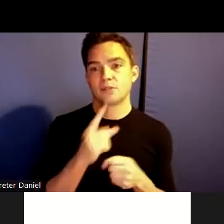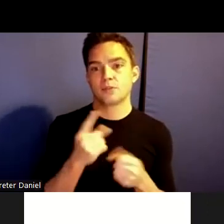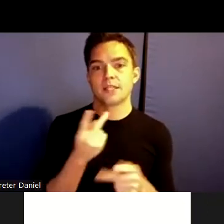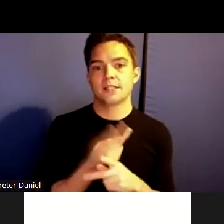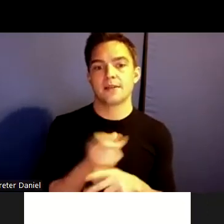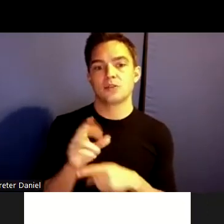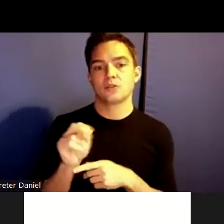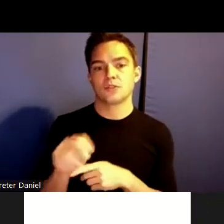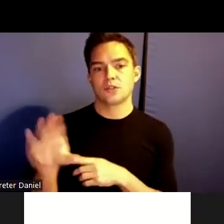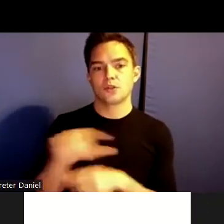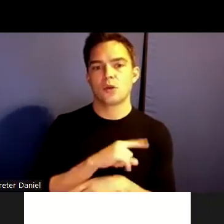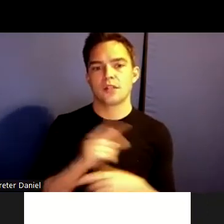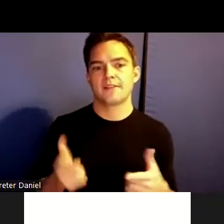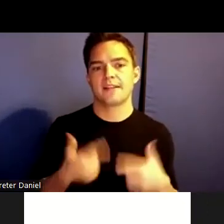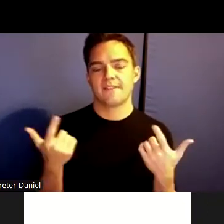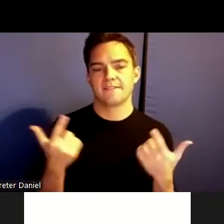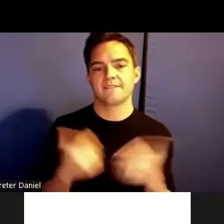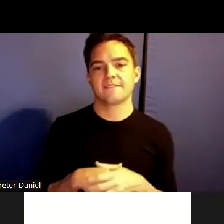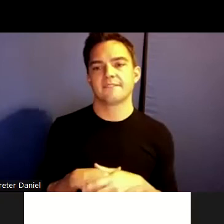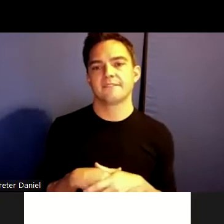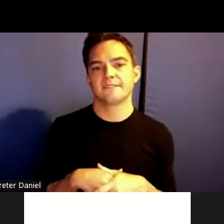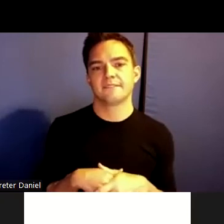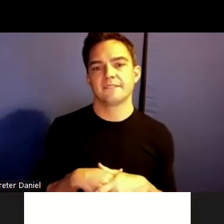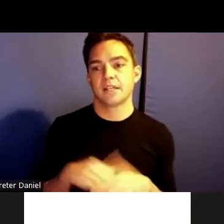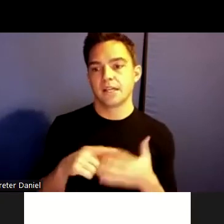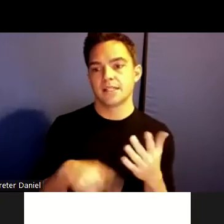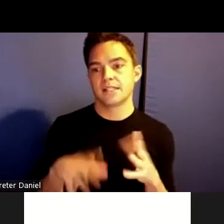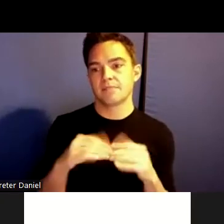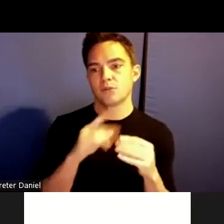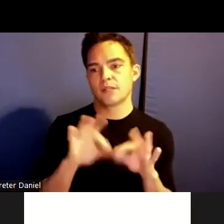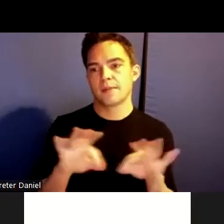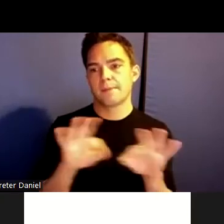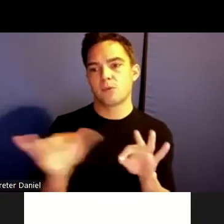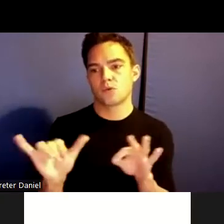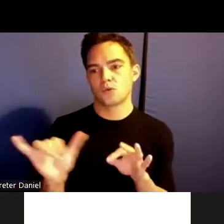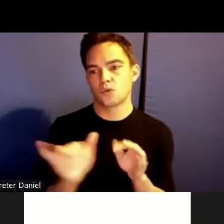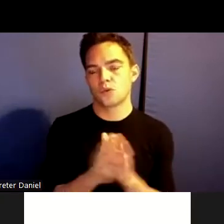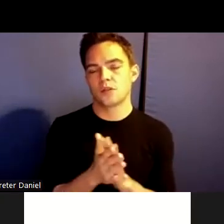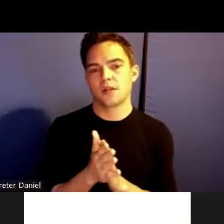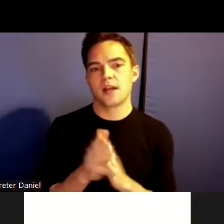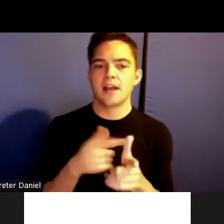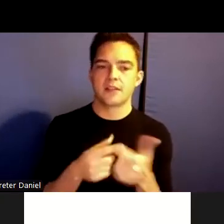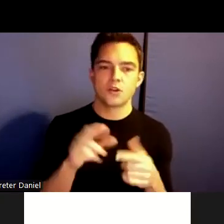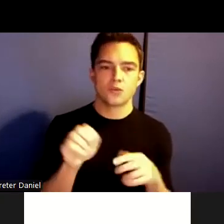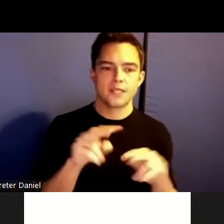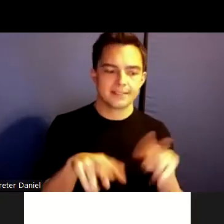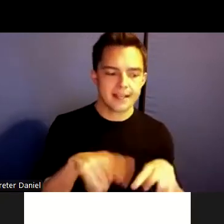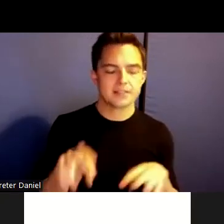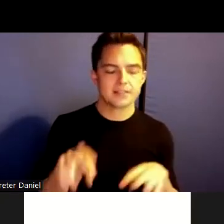quality of life. And these meetings were really important to so that we could reassess and respond to her decline in her